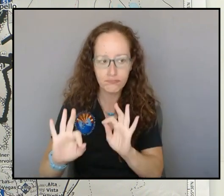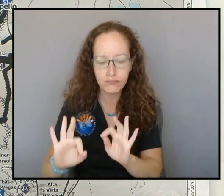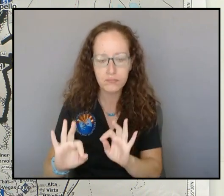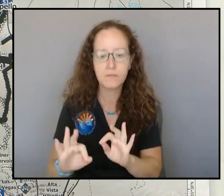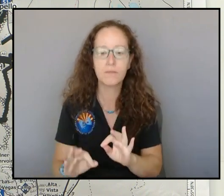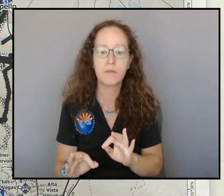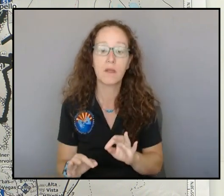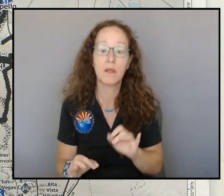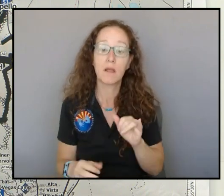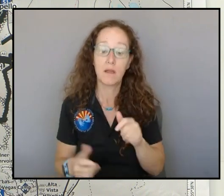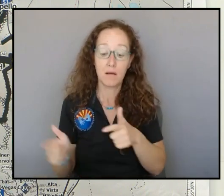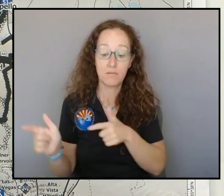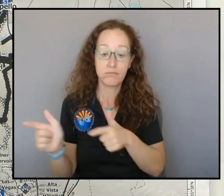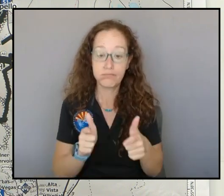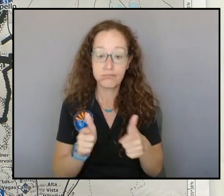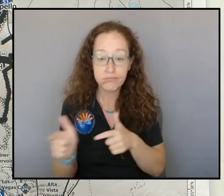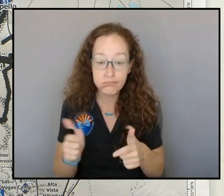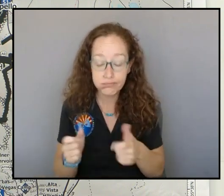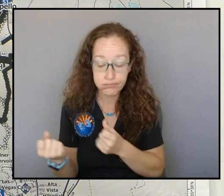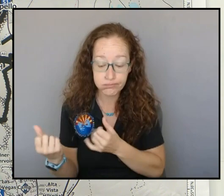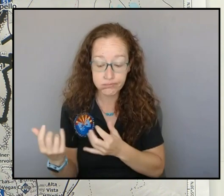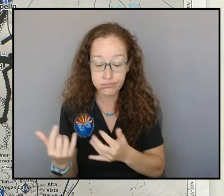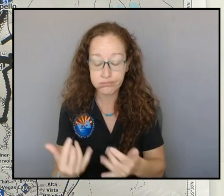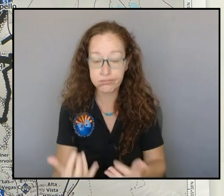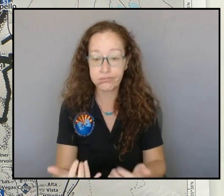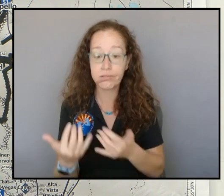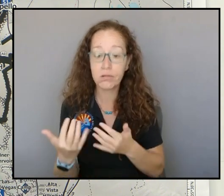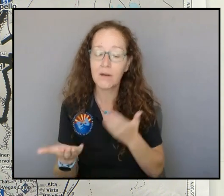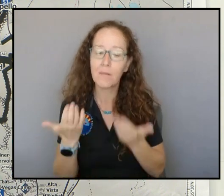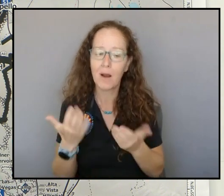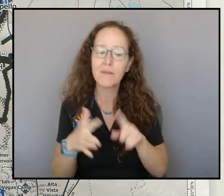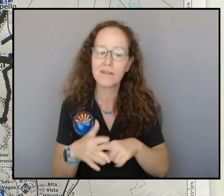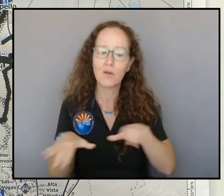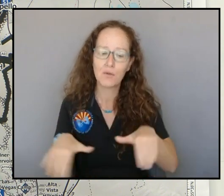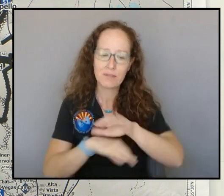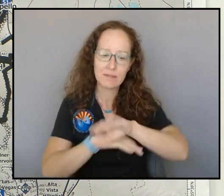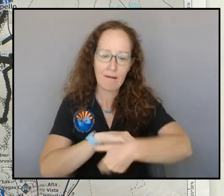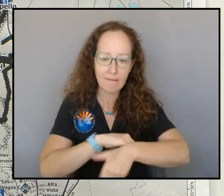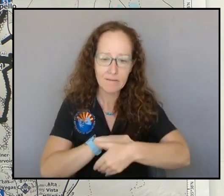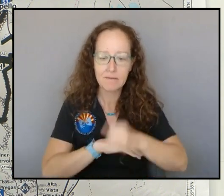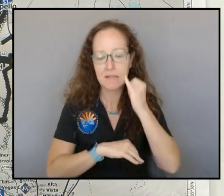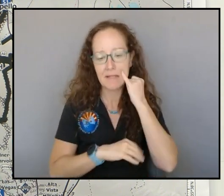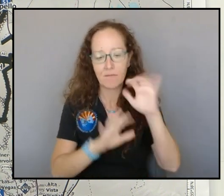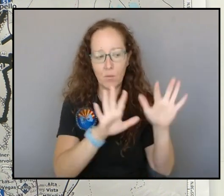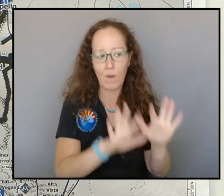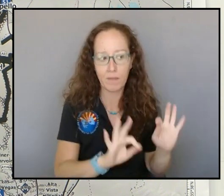evening times as well if the conditions allow for that. And that also allows us a better opportunity to better regulate